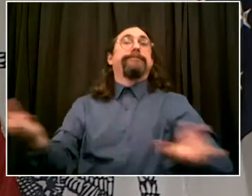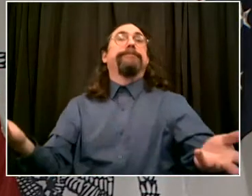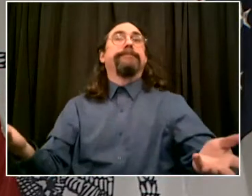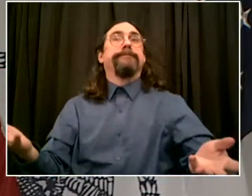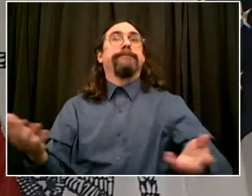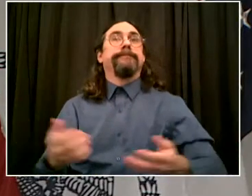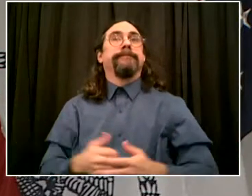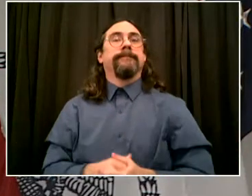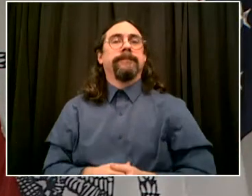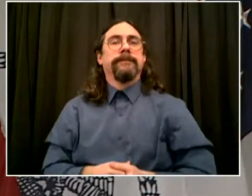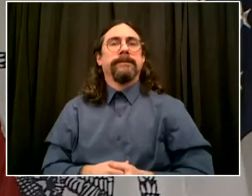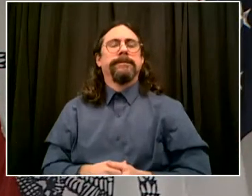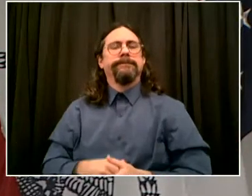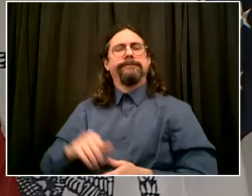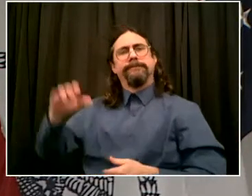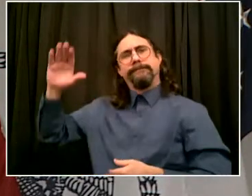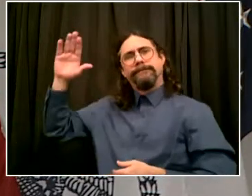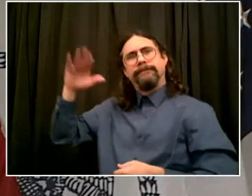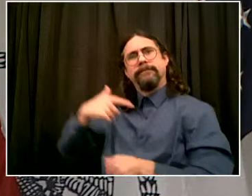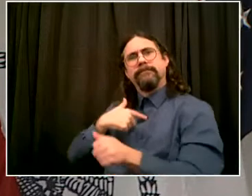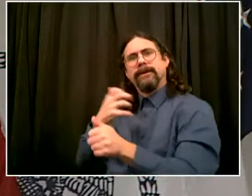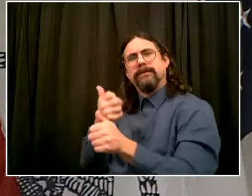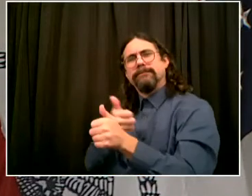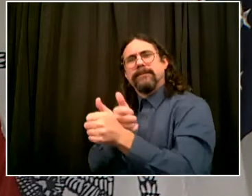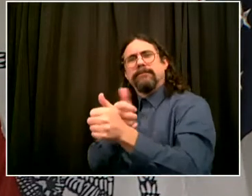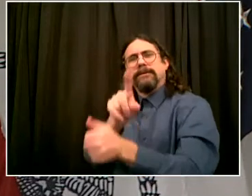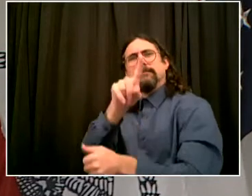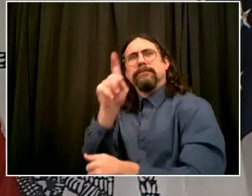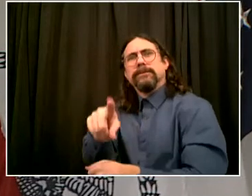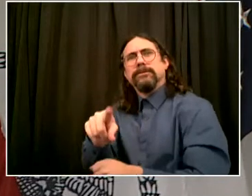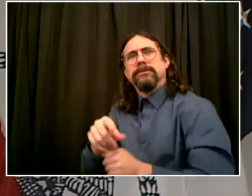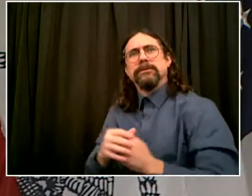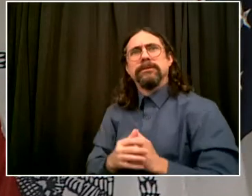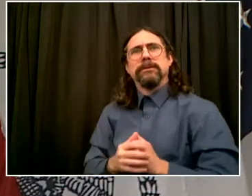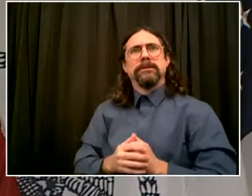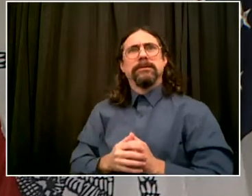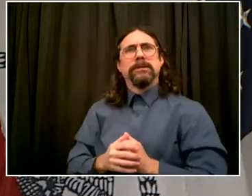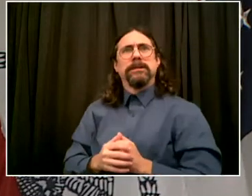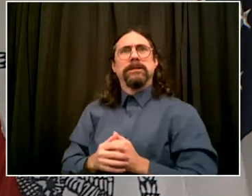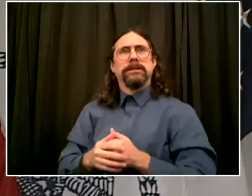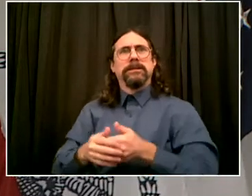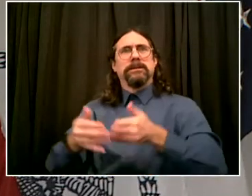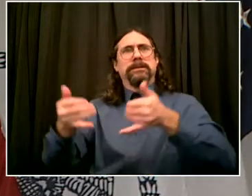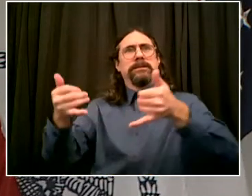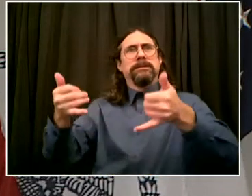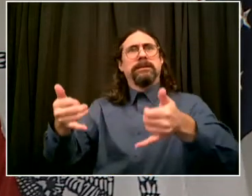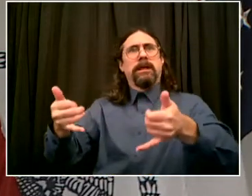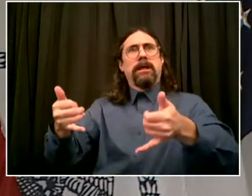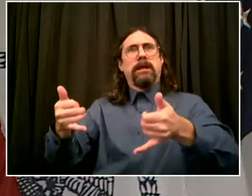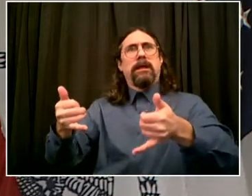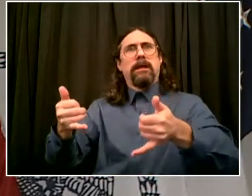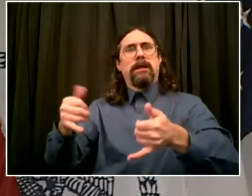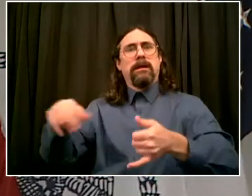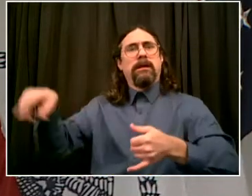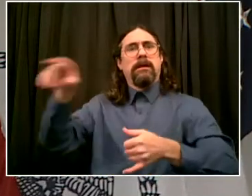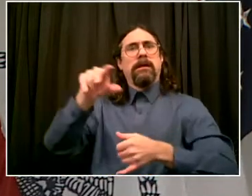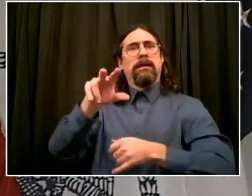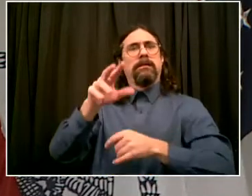GO AHEAD. Reporter: TODAY PUBLIC